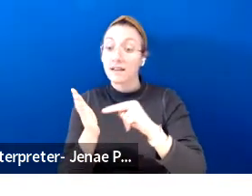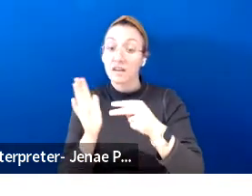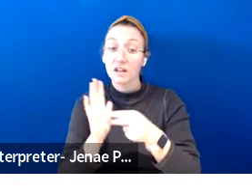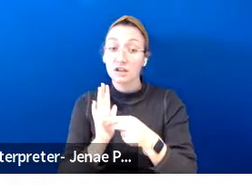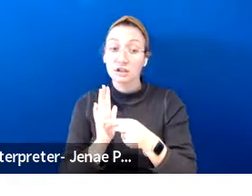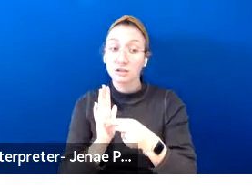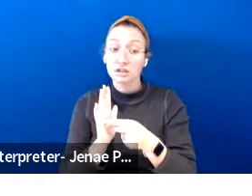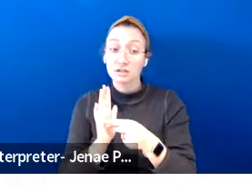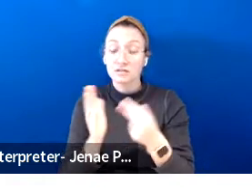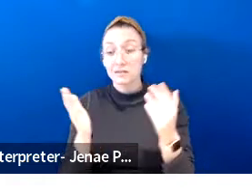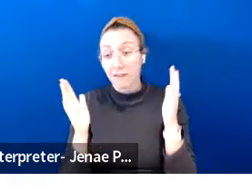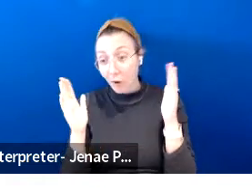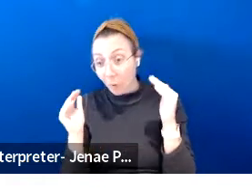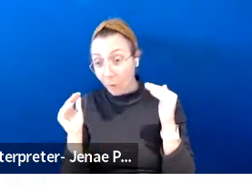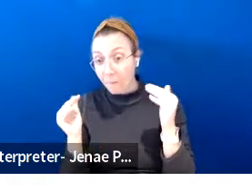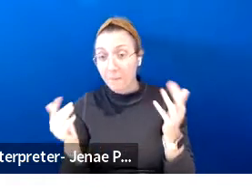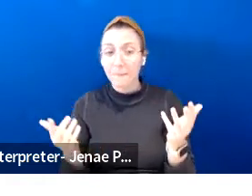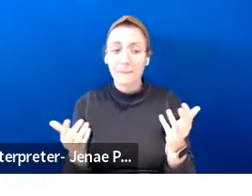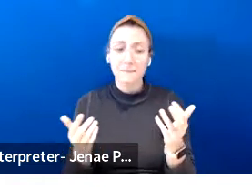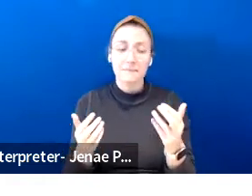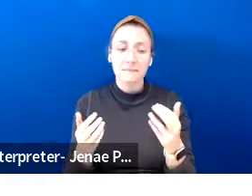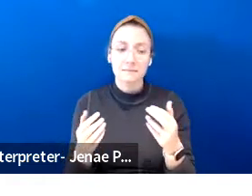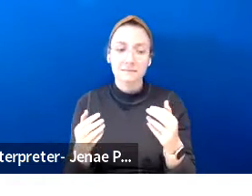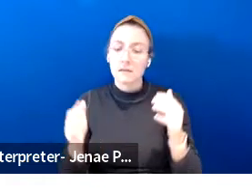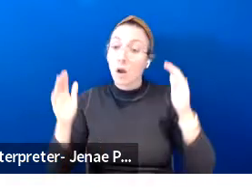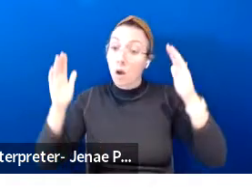to have an understanding is hope is not just wishful thinking.